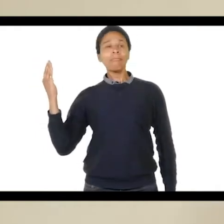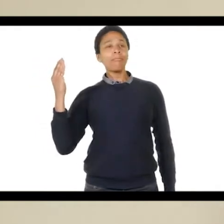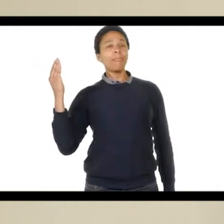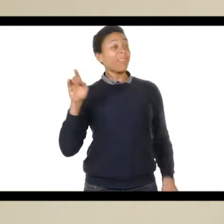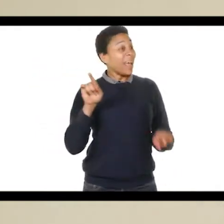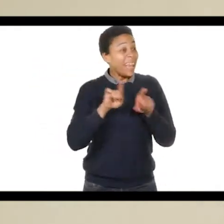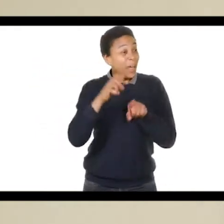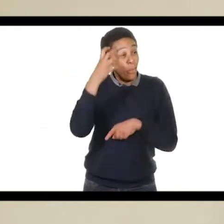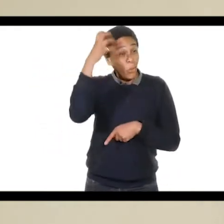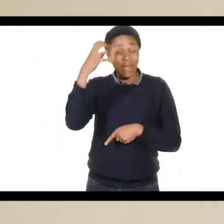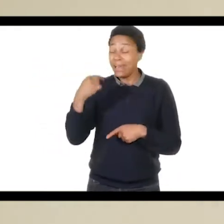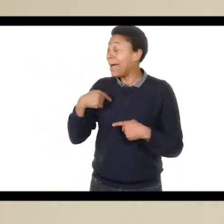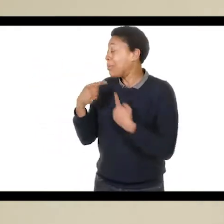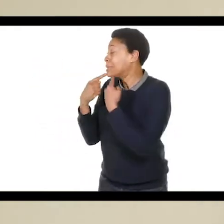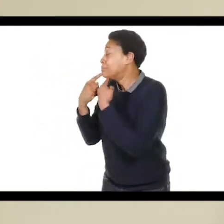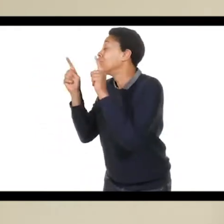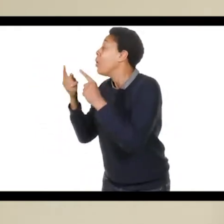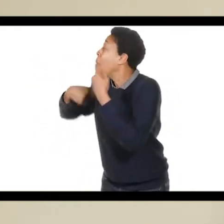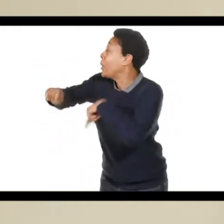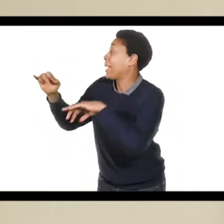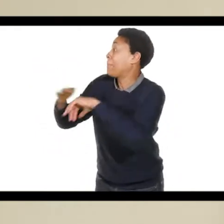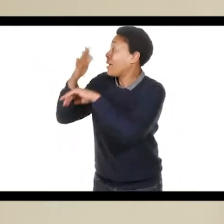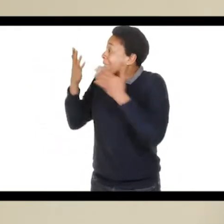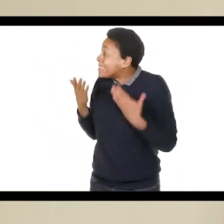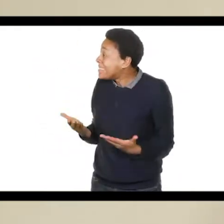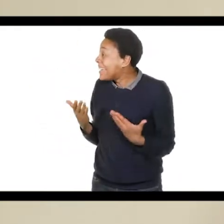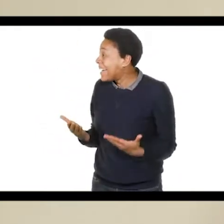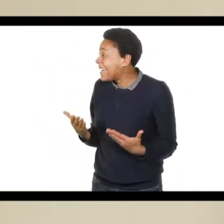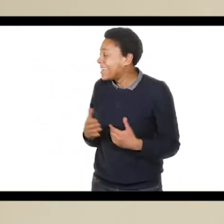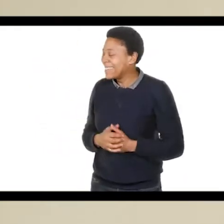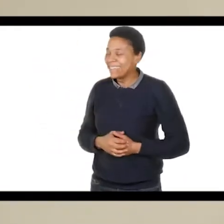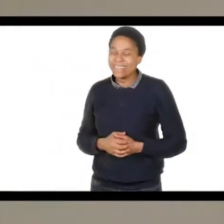I was waving out the window to everybody. I said, “We’re getting married today!"